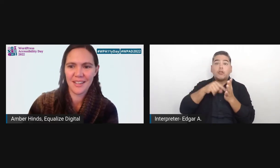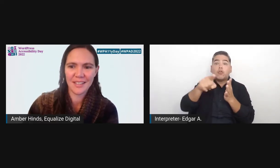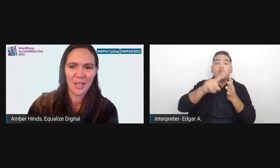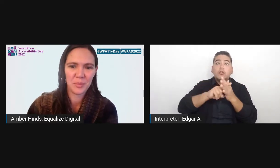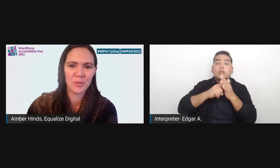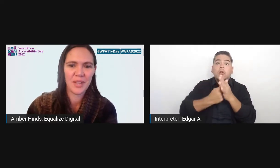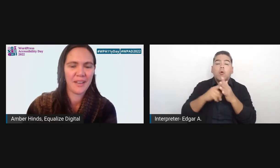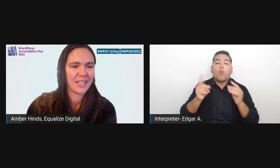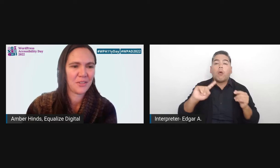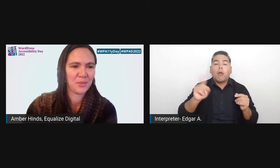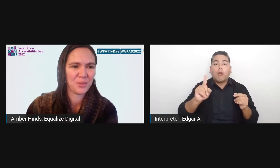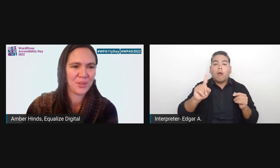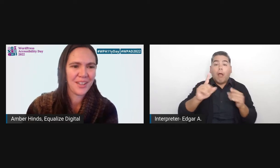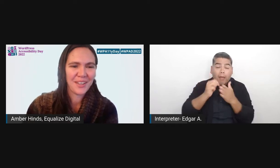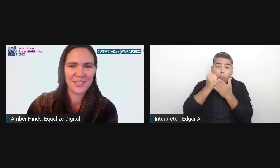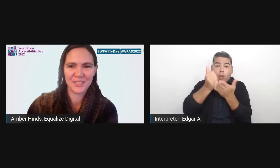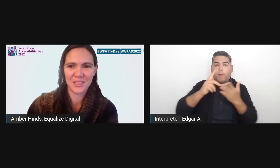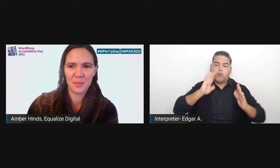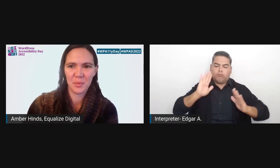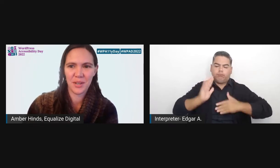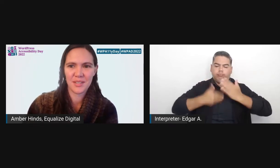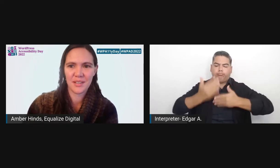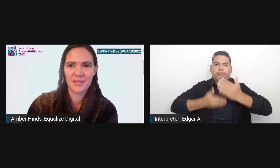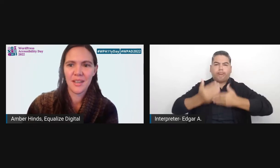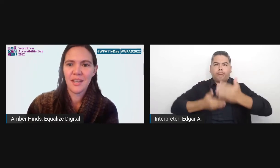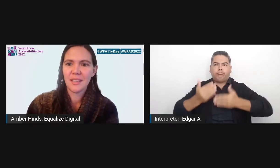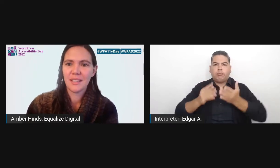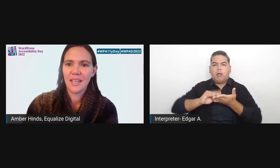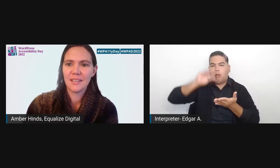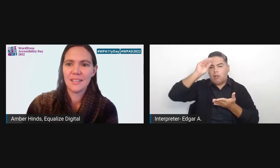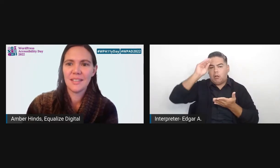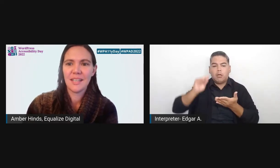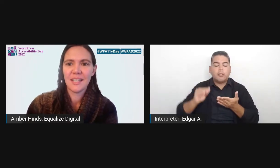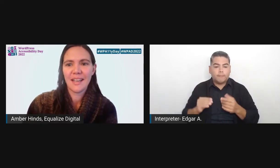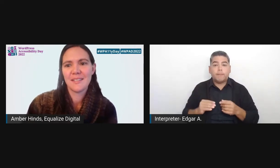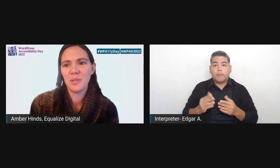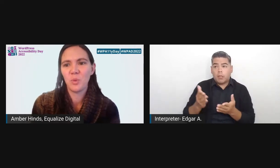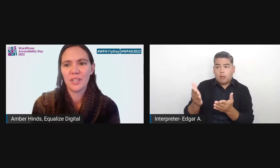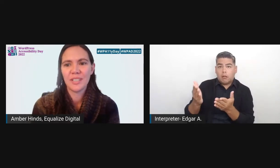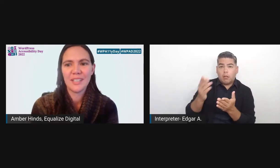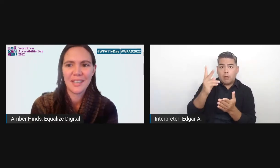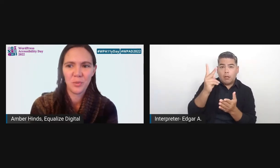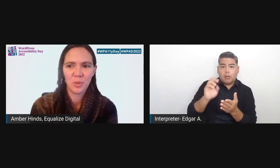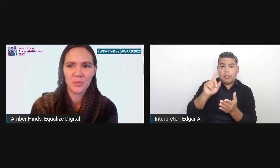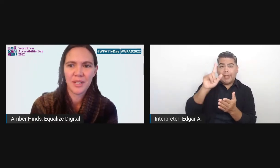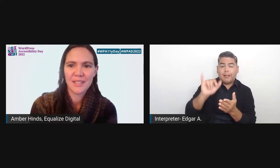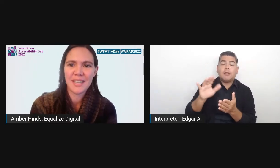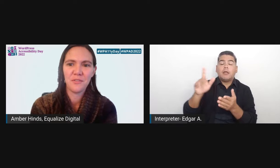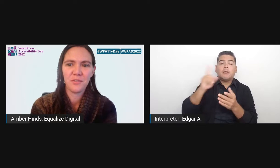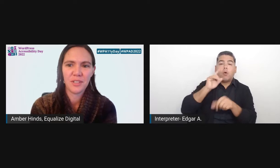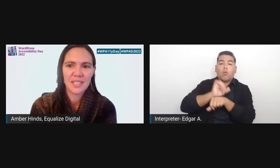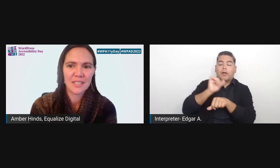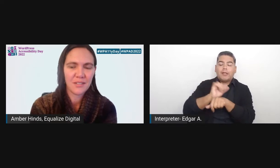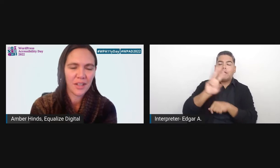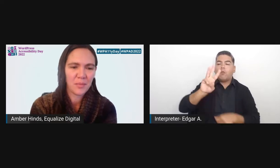and help you navigate through the learning process. Kelin has been working in WordPress in front-end development